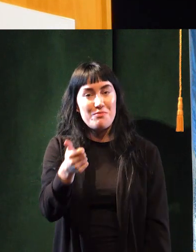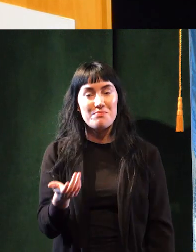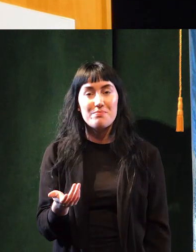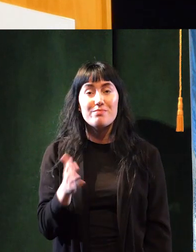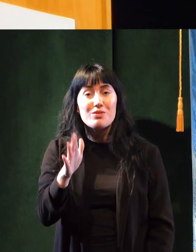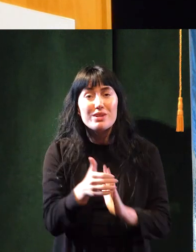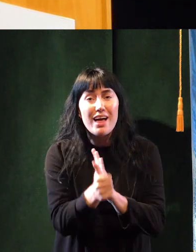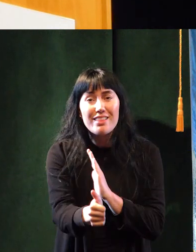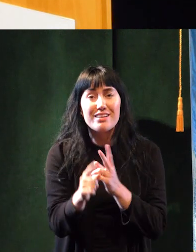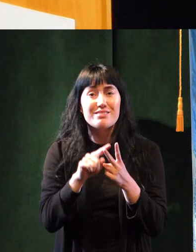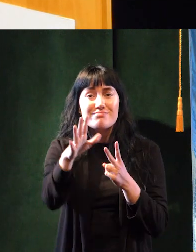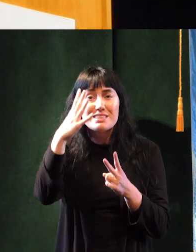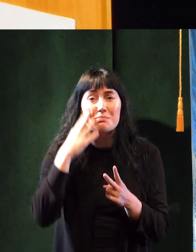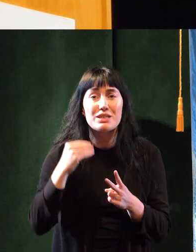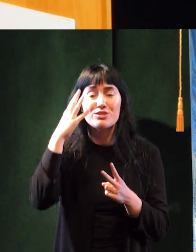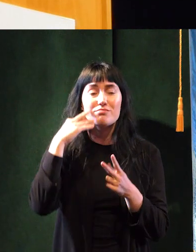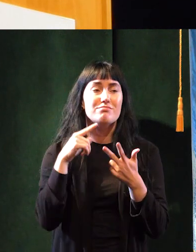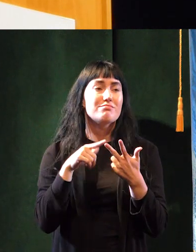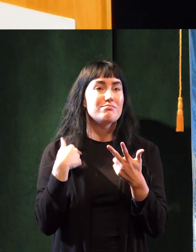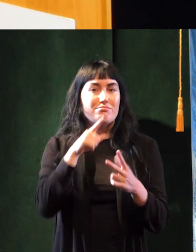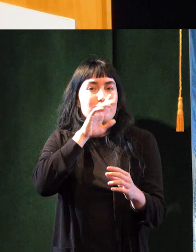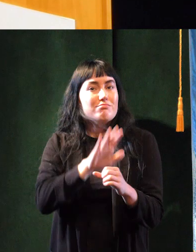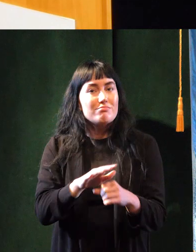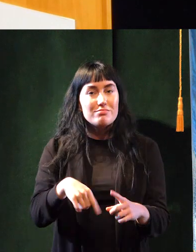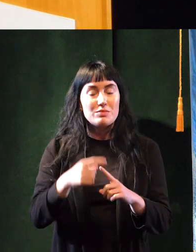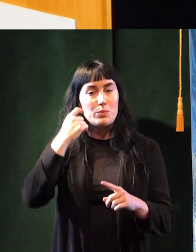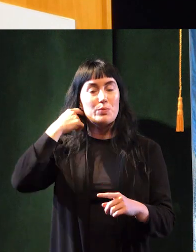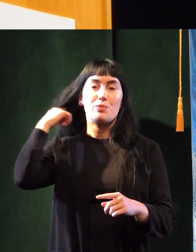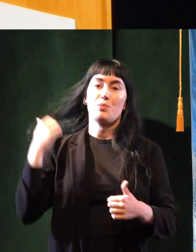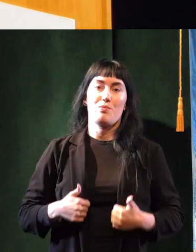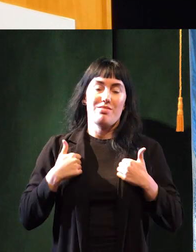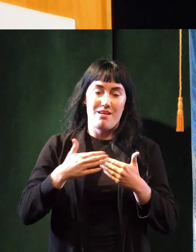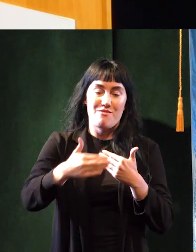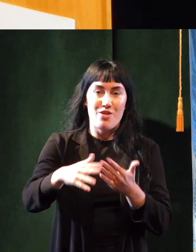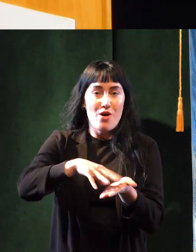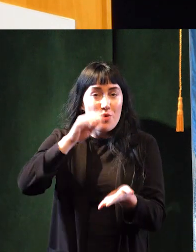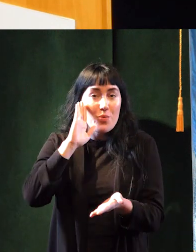make you very proud your talent and experience and dedication to lifelong